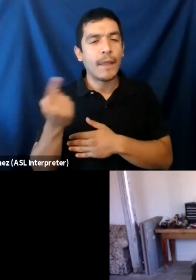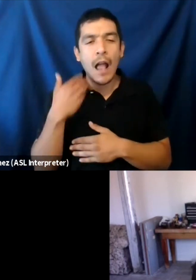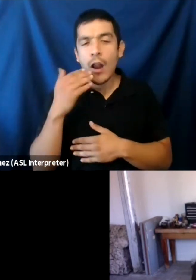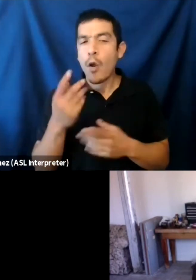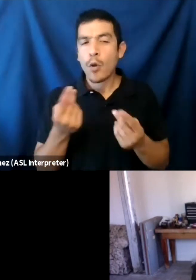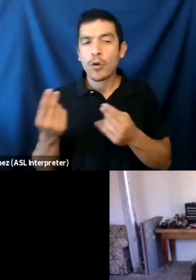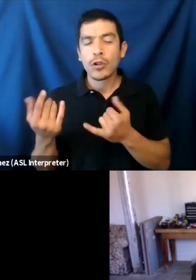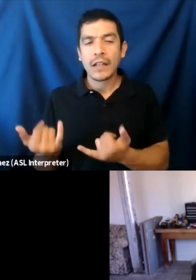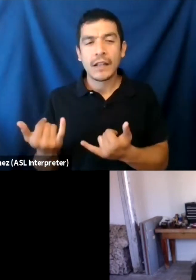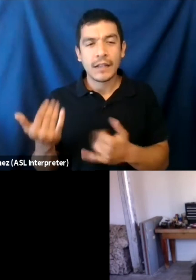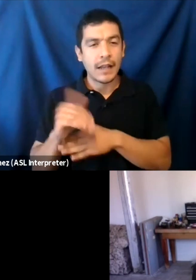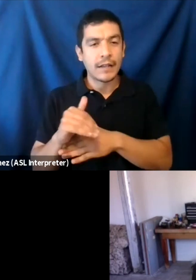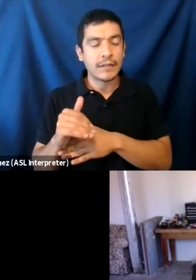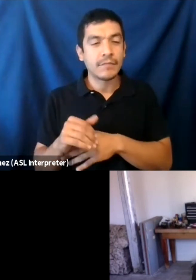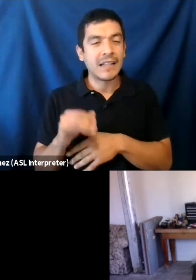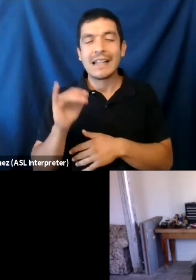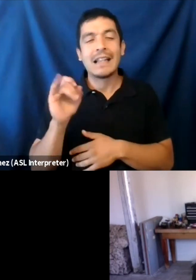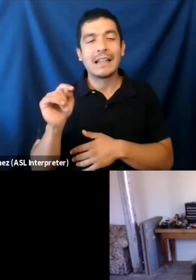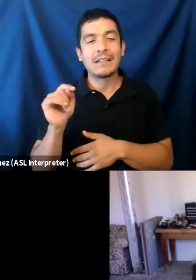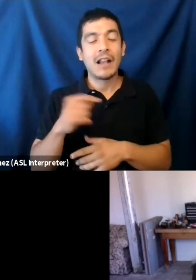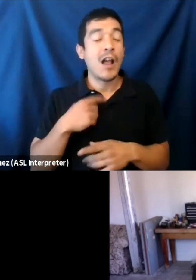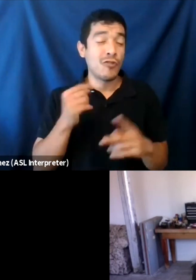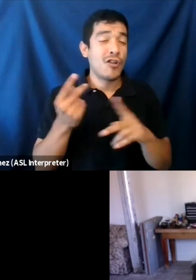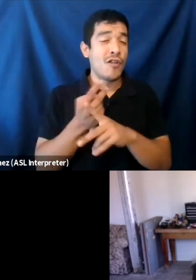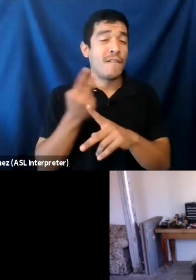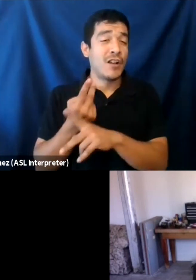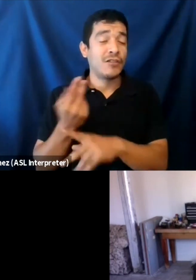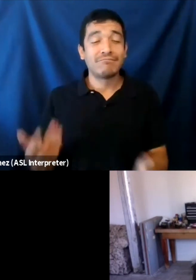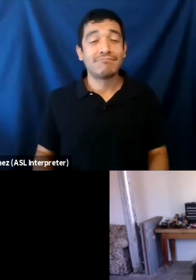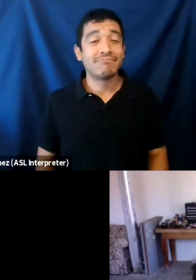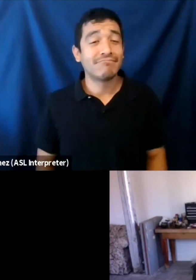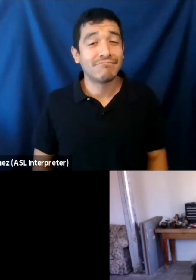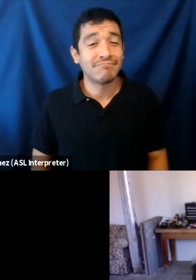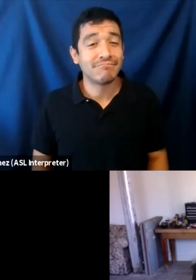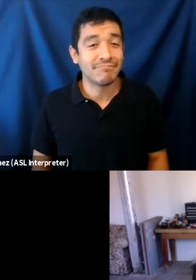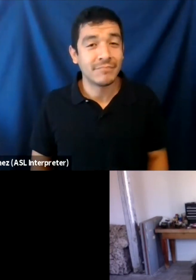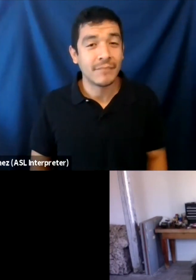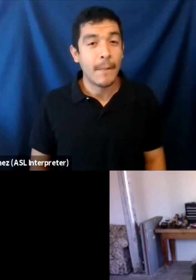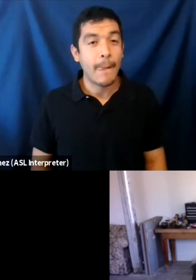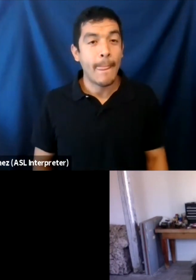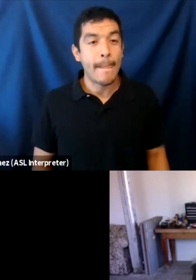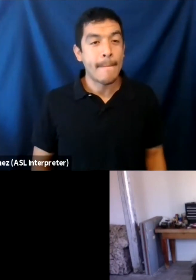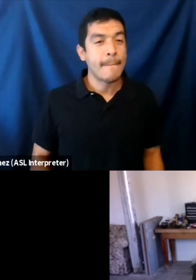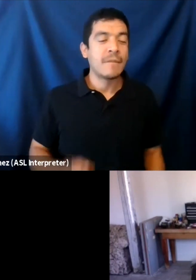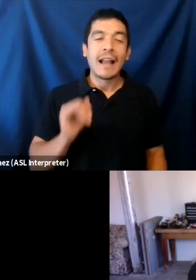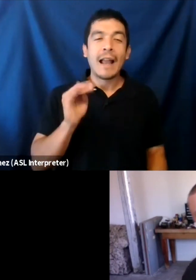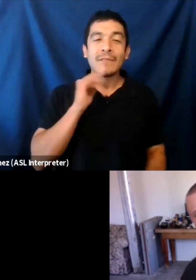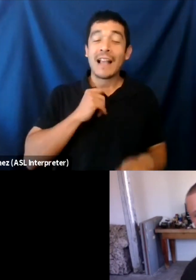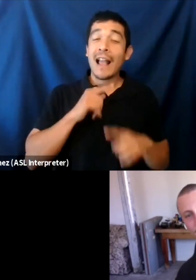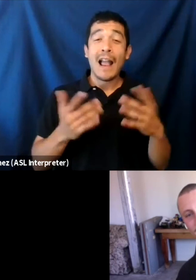So, I'm just, yeah, trying to figure out what that is. Well, I can't wait to find out.